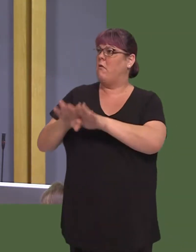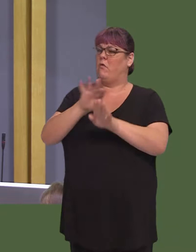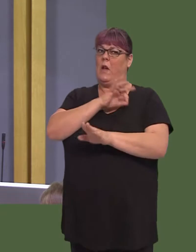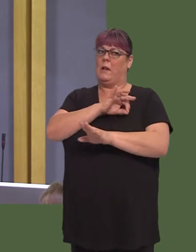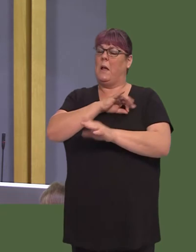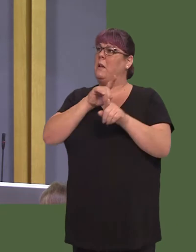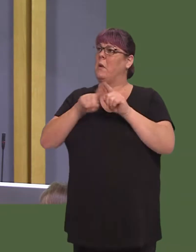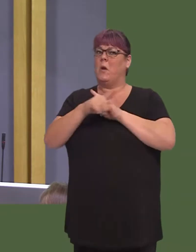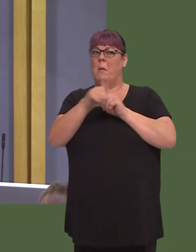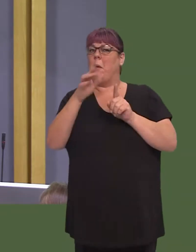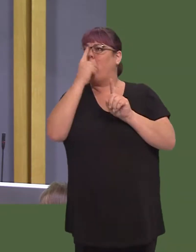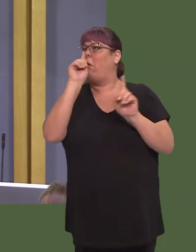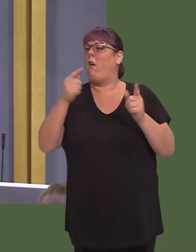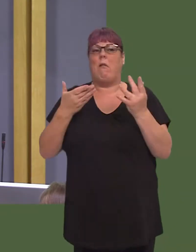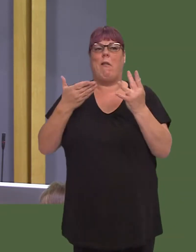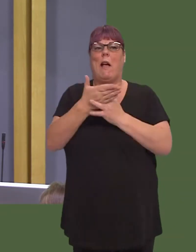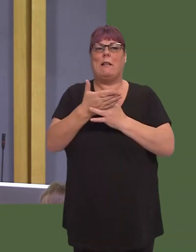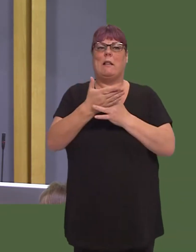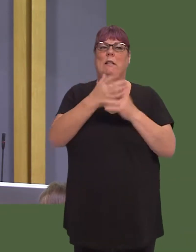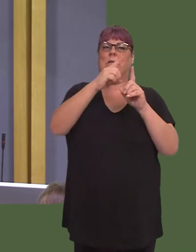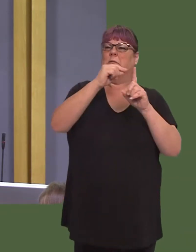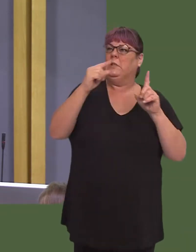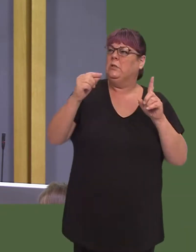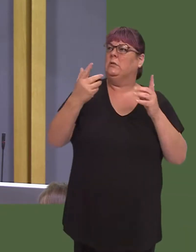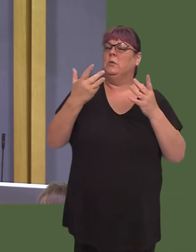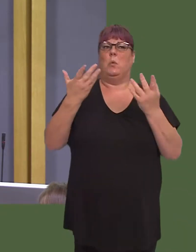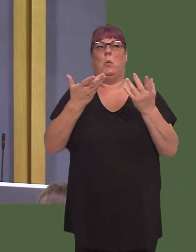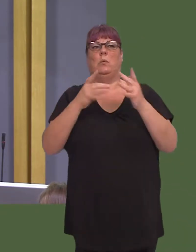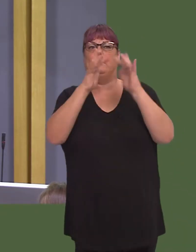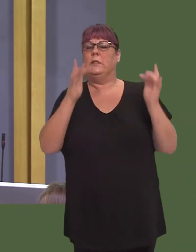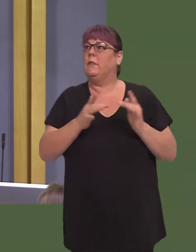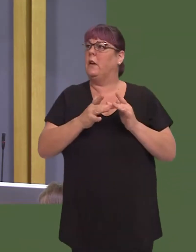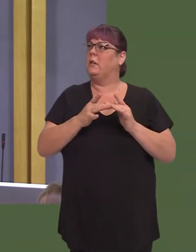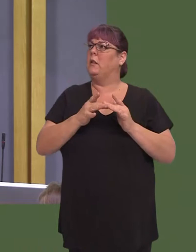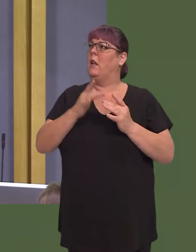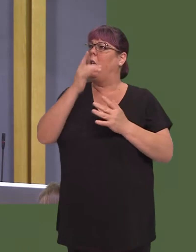other offers that are available in other parts of the United Kingdom and which are seeing